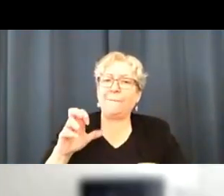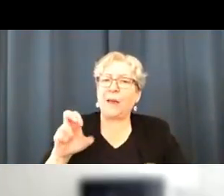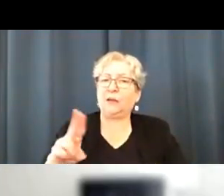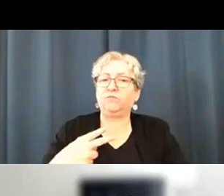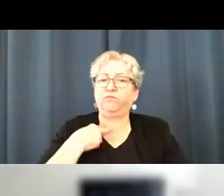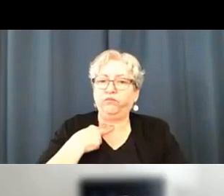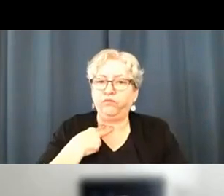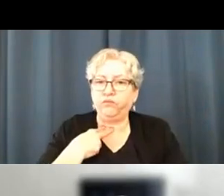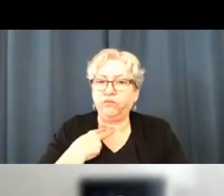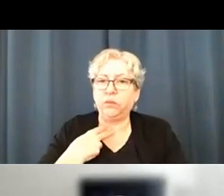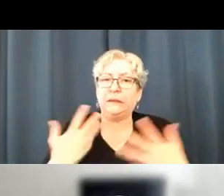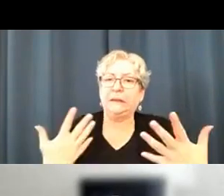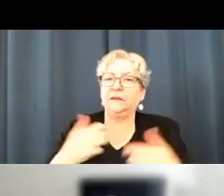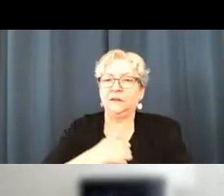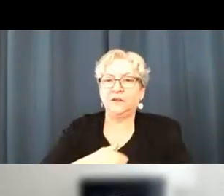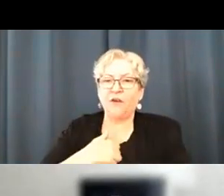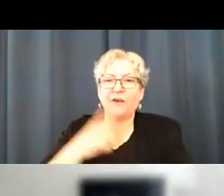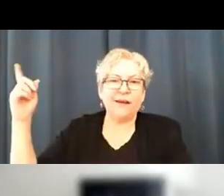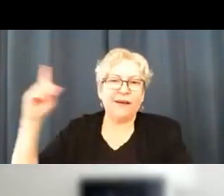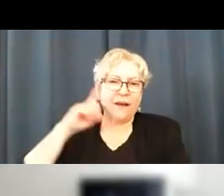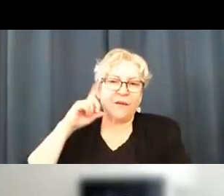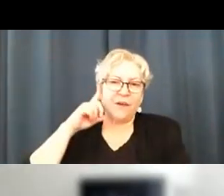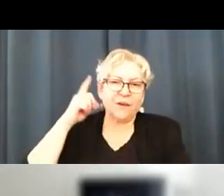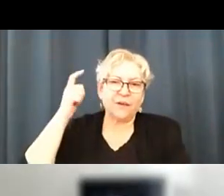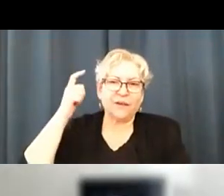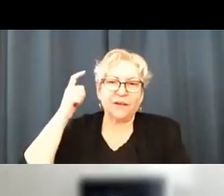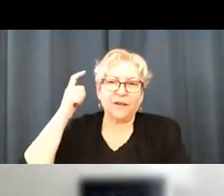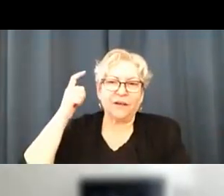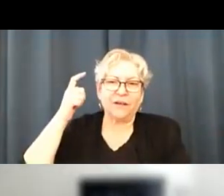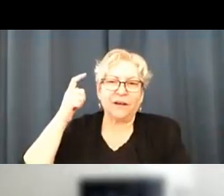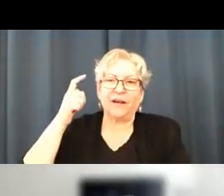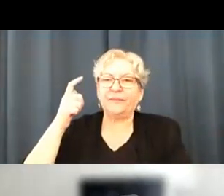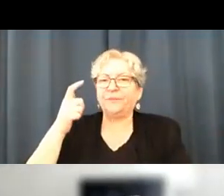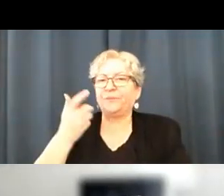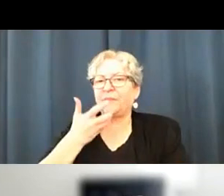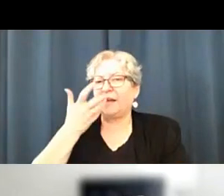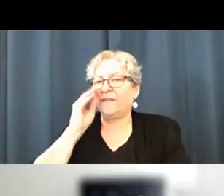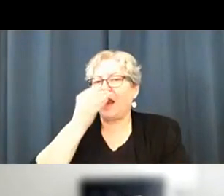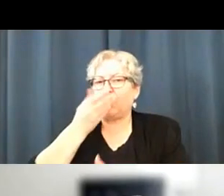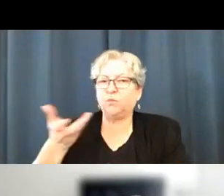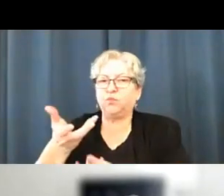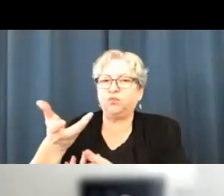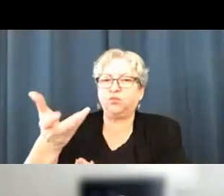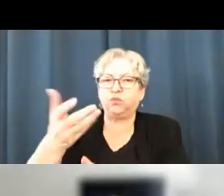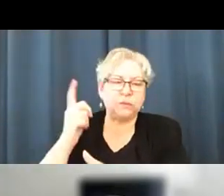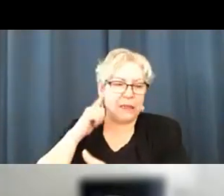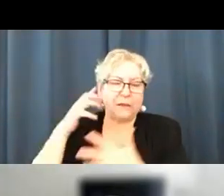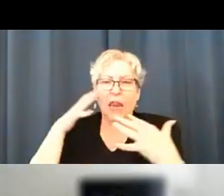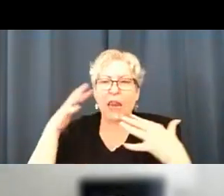Apologies for the leaf blower outside. So, I've got a menu item